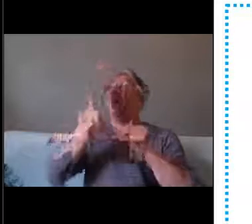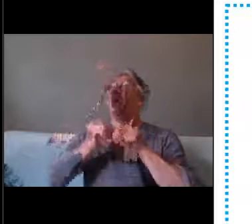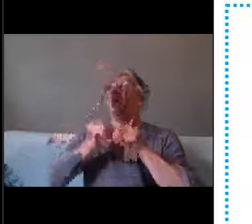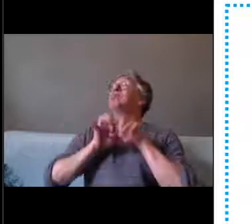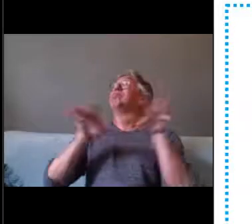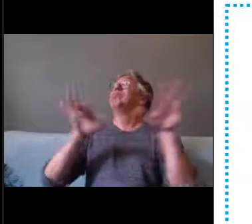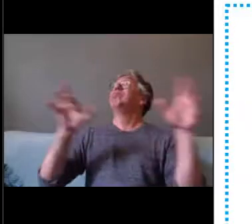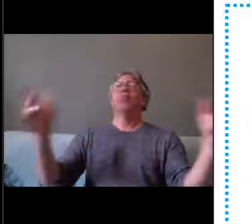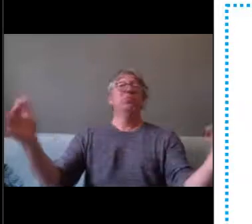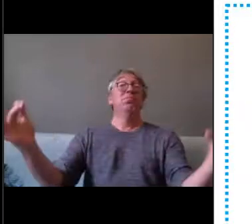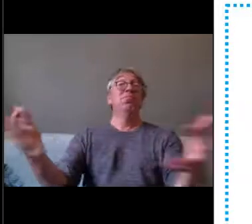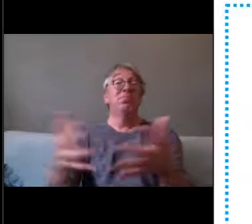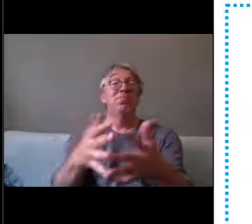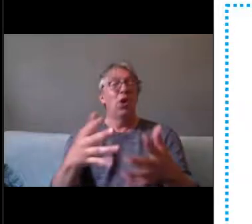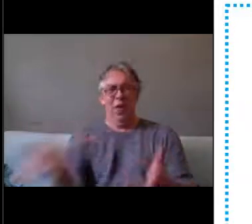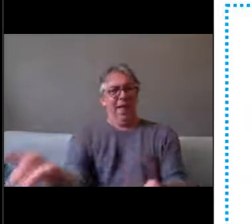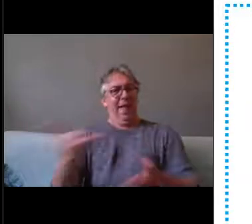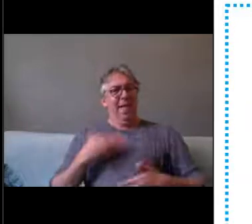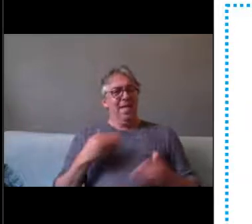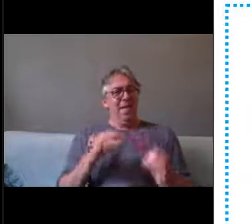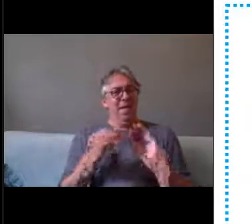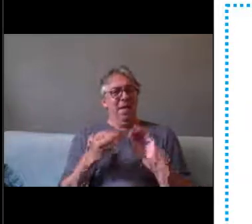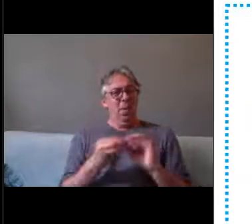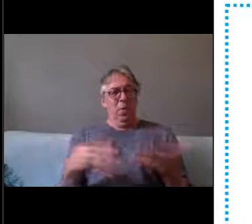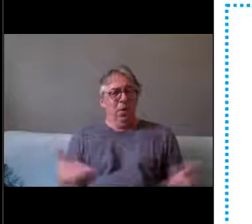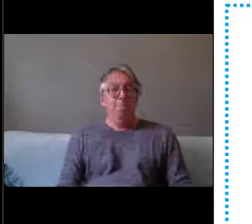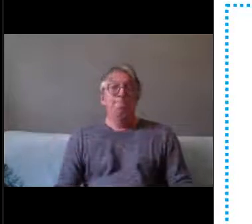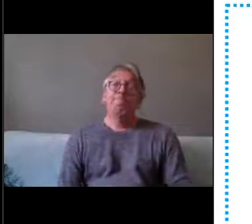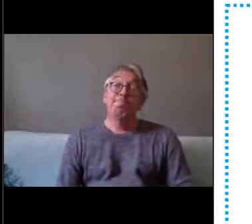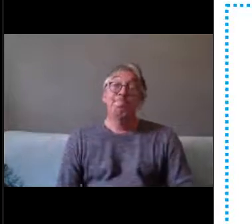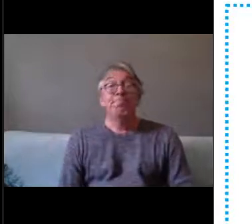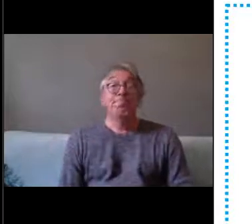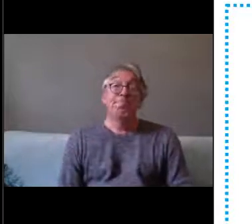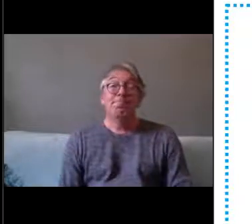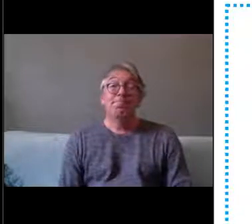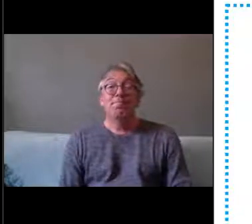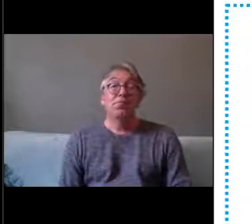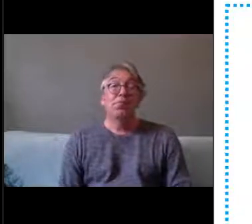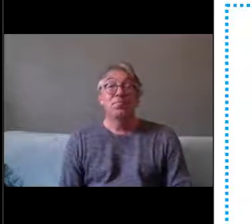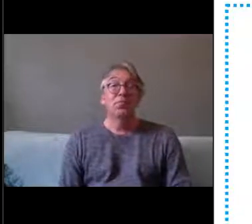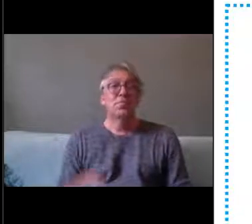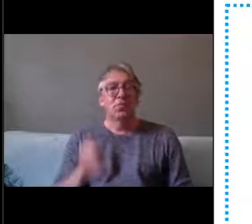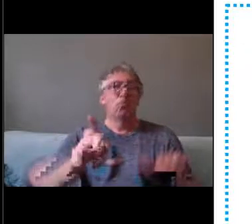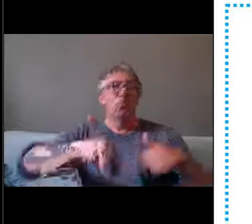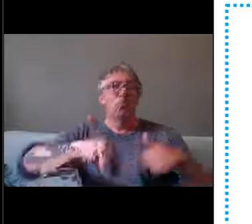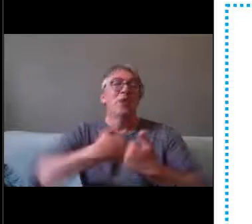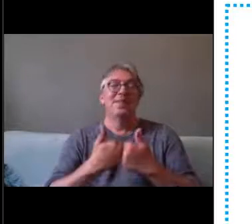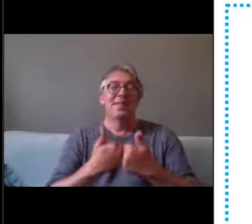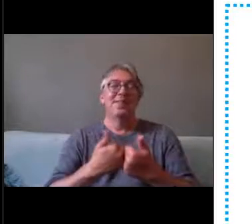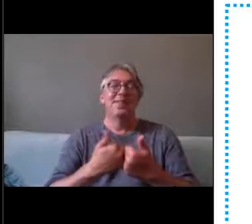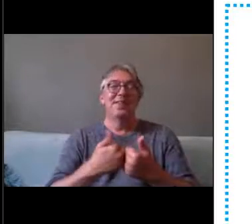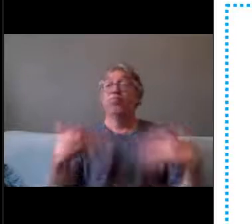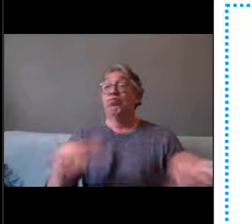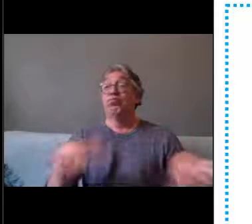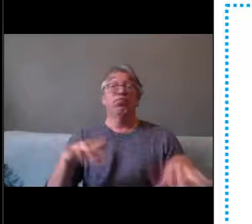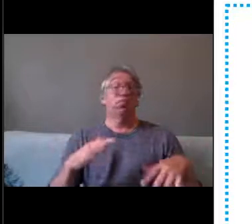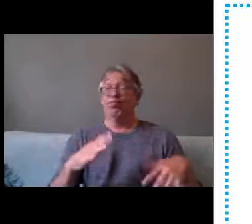This is something... A challenge to an extent we never had before.